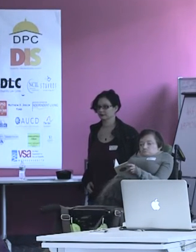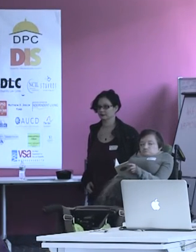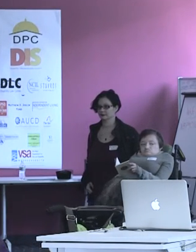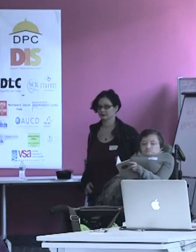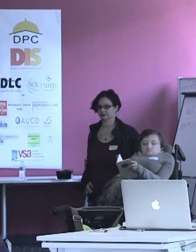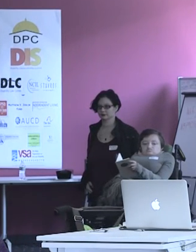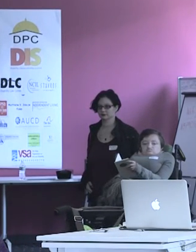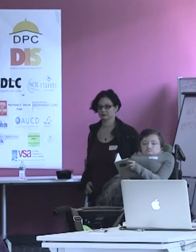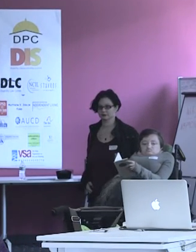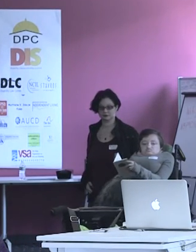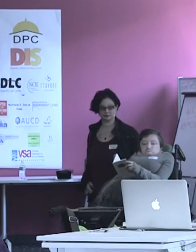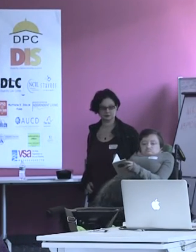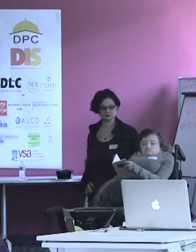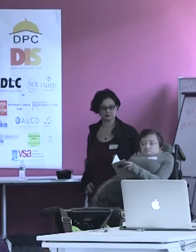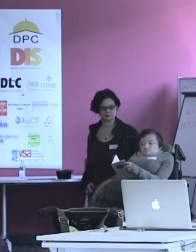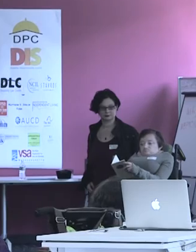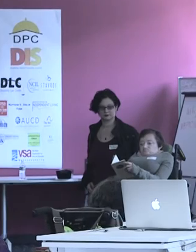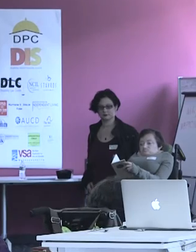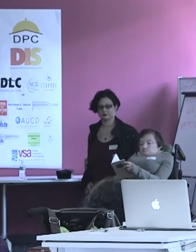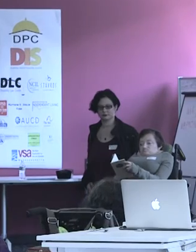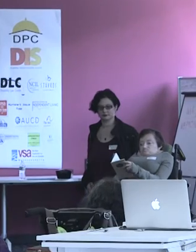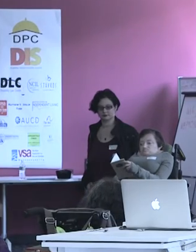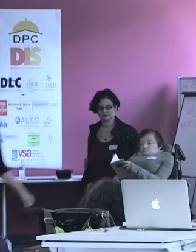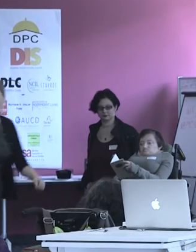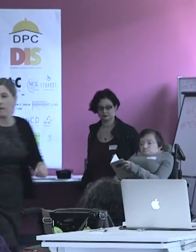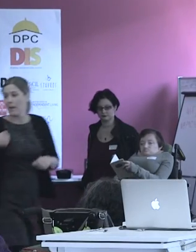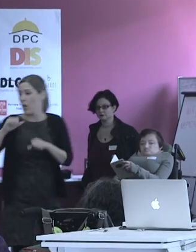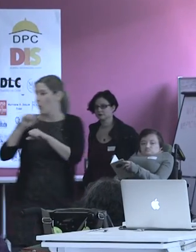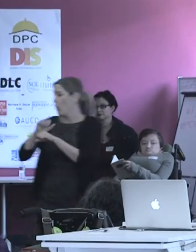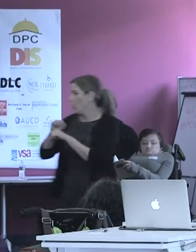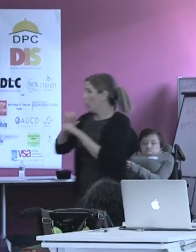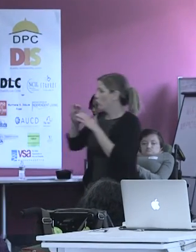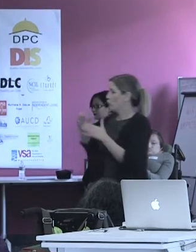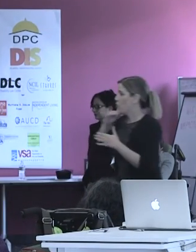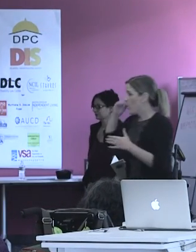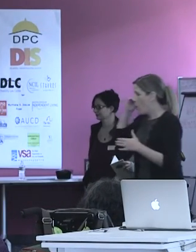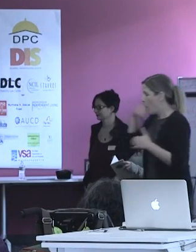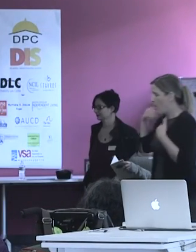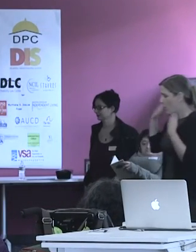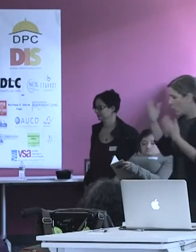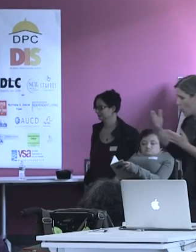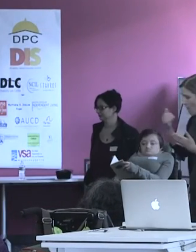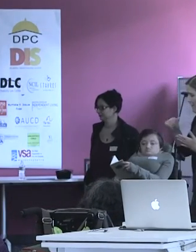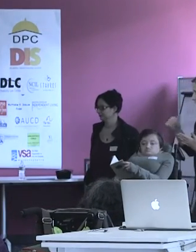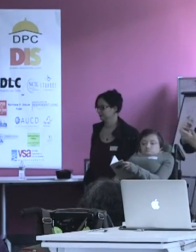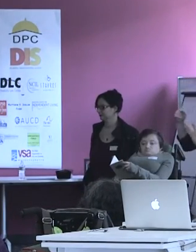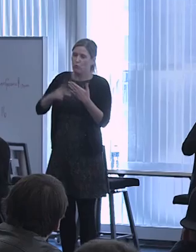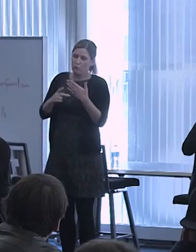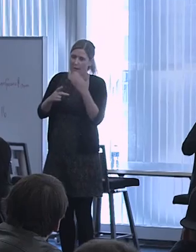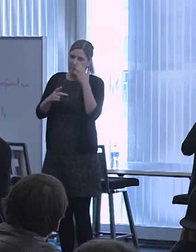I work in a group home and I don't know if there's any programs or any group homes